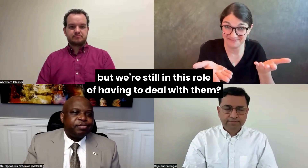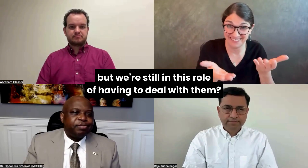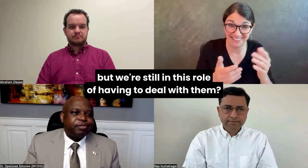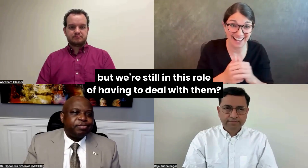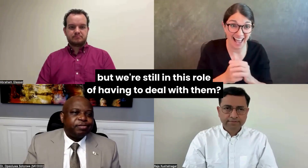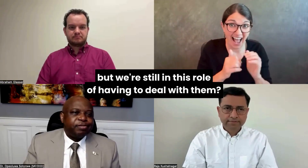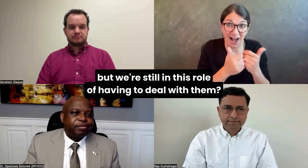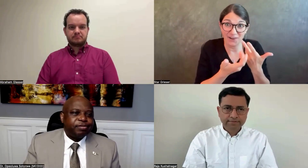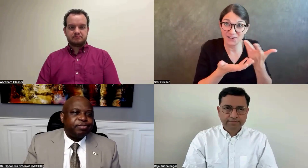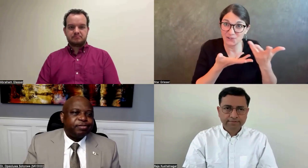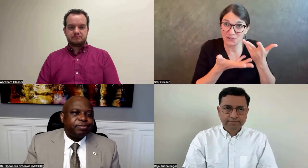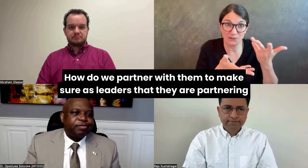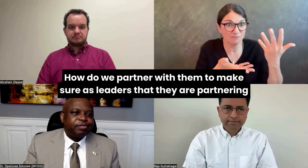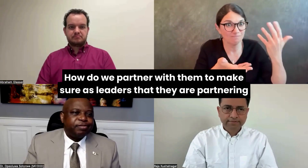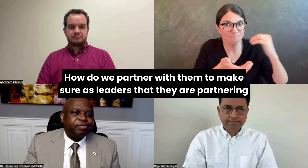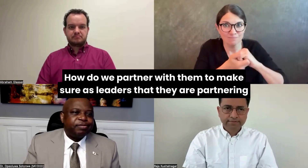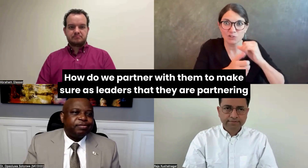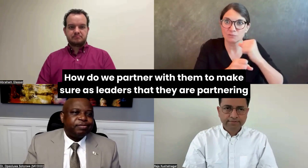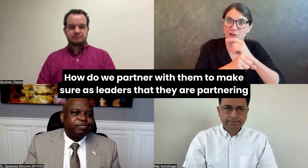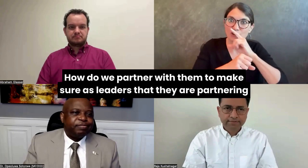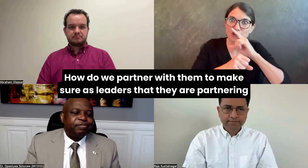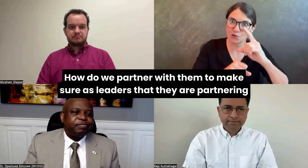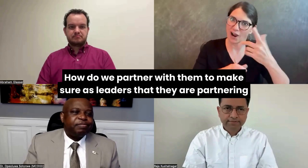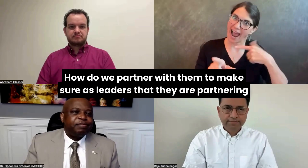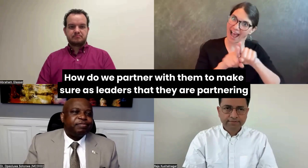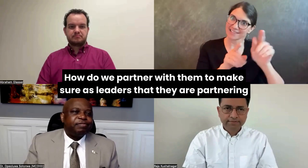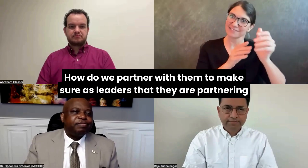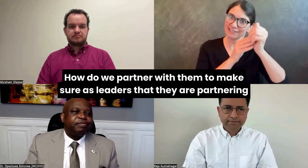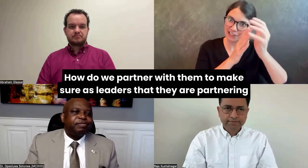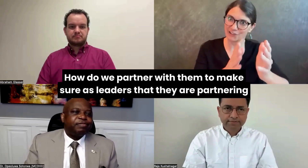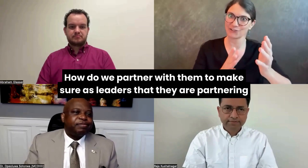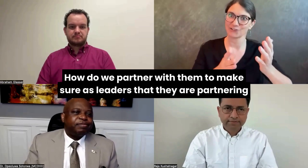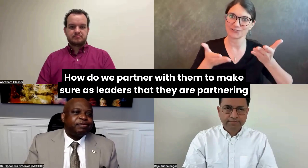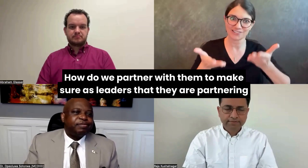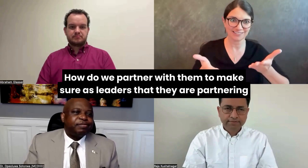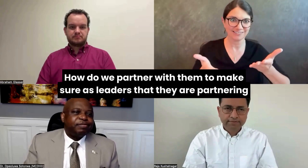How do we partner with them to make sure as leaders that they are partnering